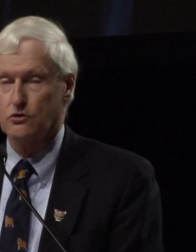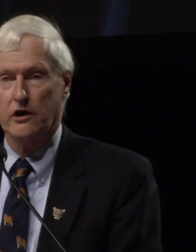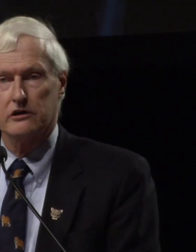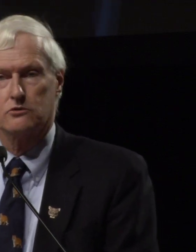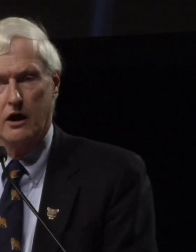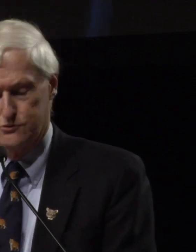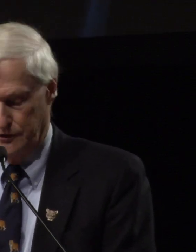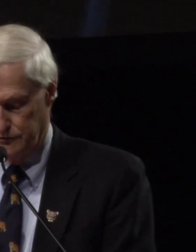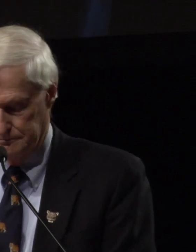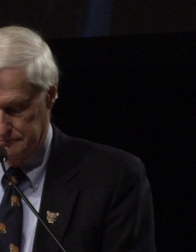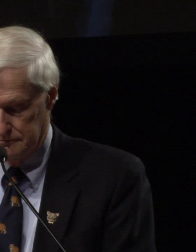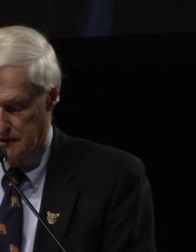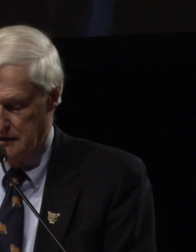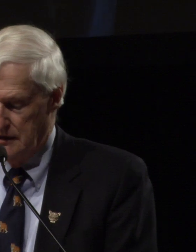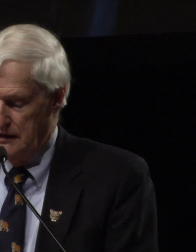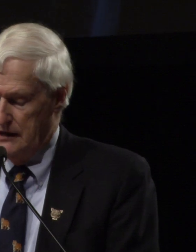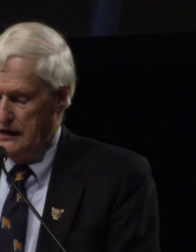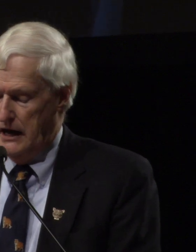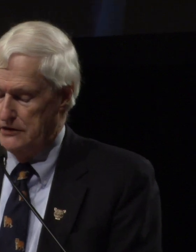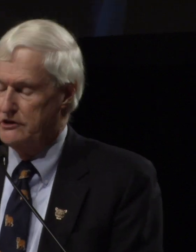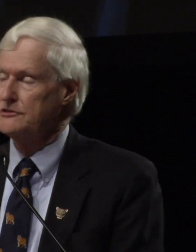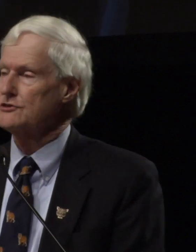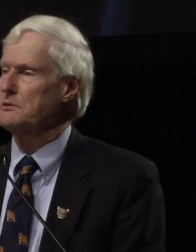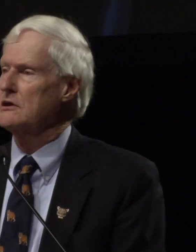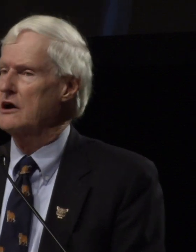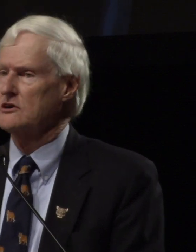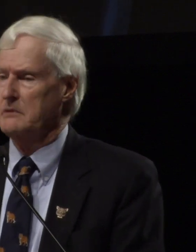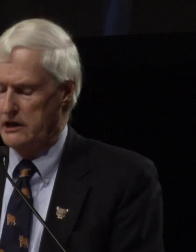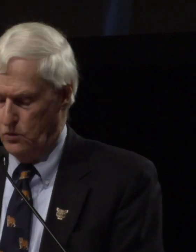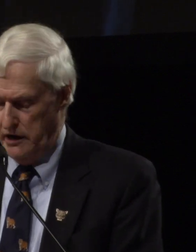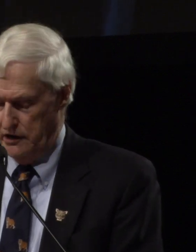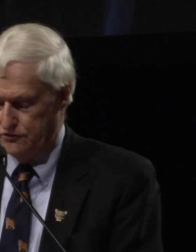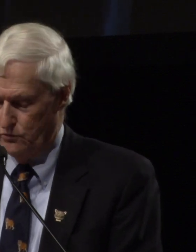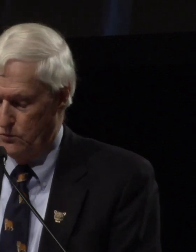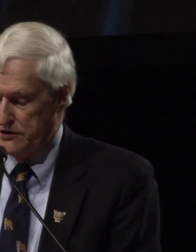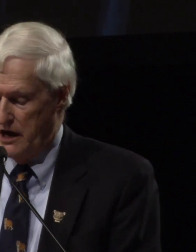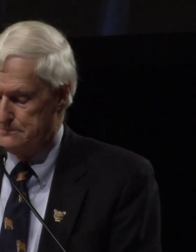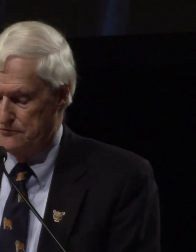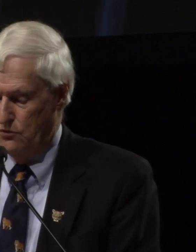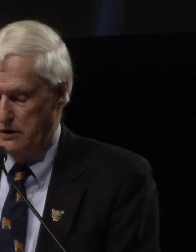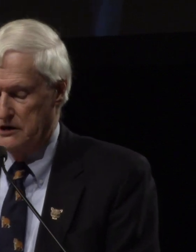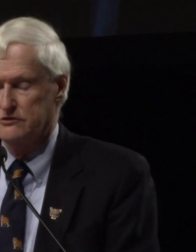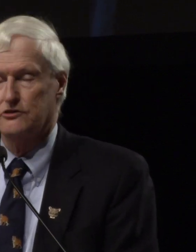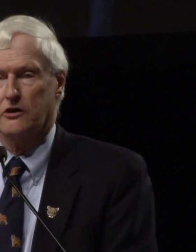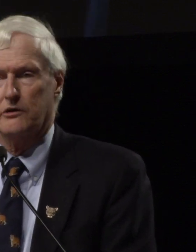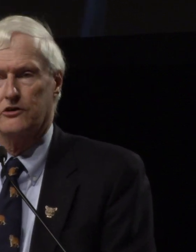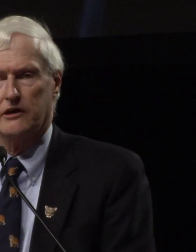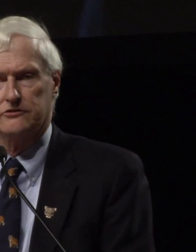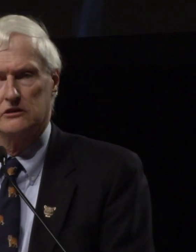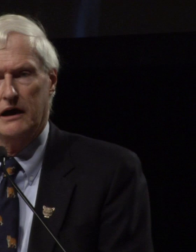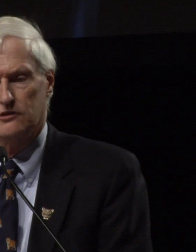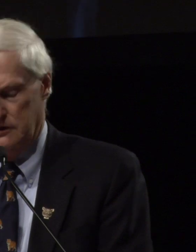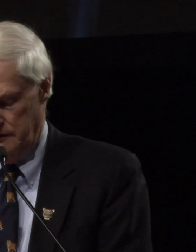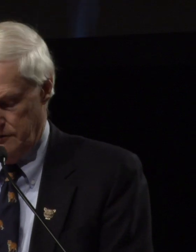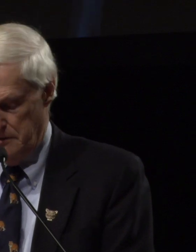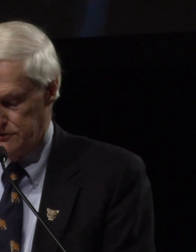OFFERINGS. I DID THIS BECAUSE IN MANY WAYS WE WERE NOT PERFORMING IN THESE AREAS AT THE LEVEL OF THE BEST